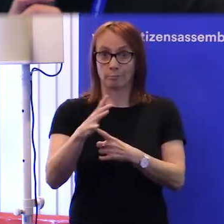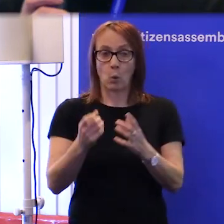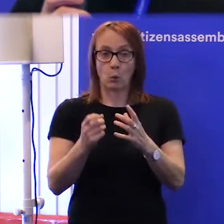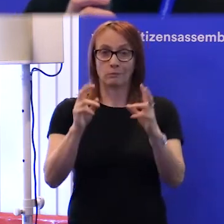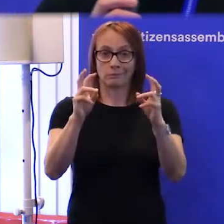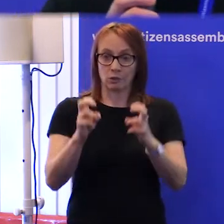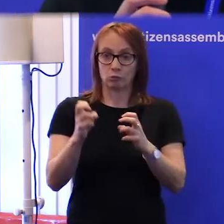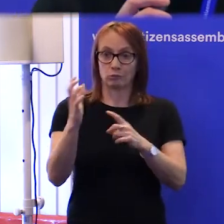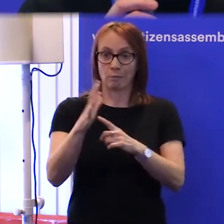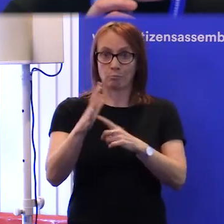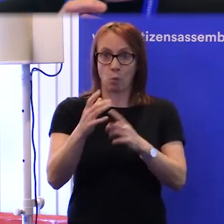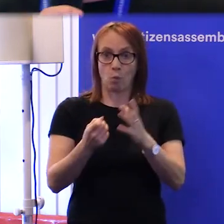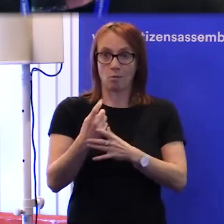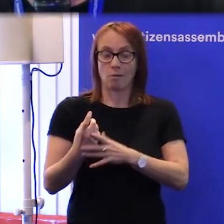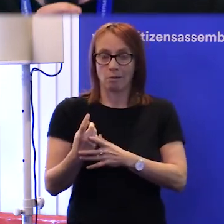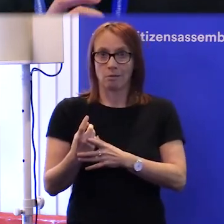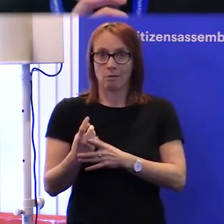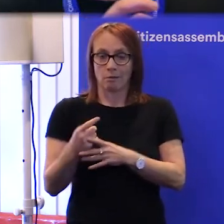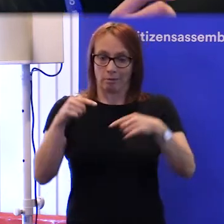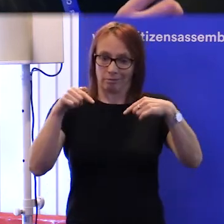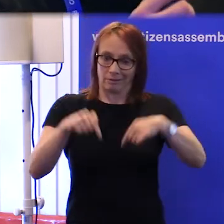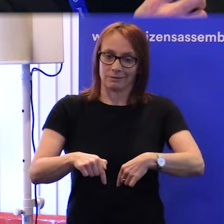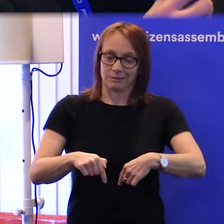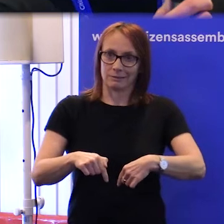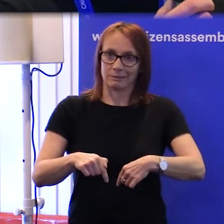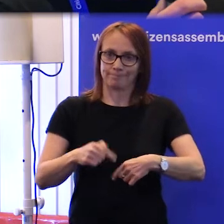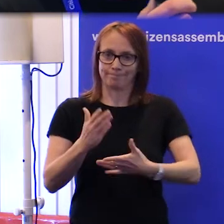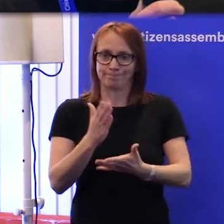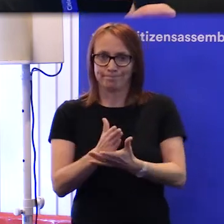going to be dealing with you know this kind of deliberative democracy is